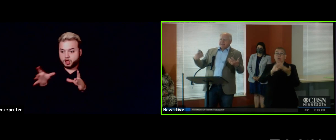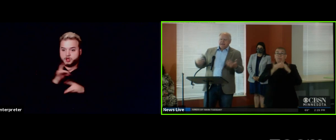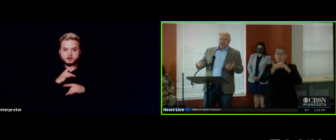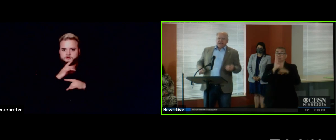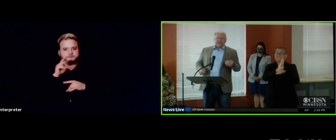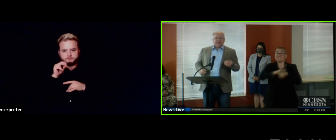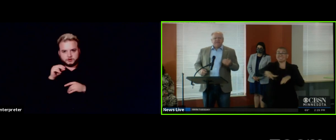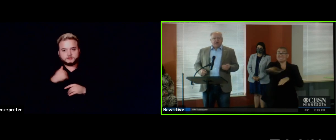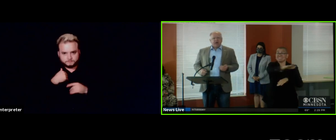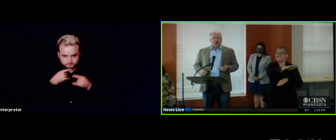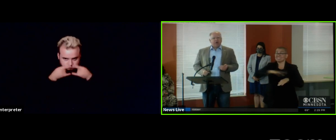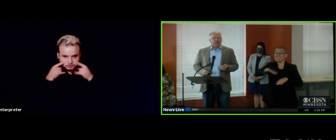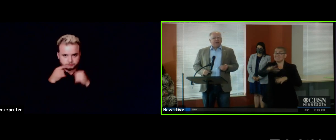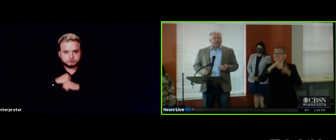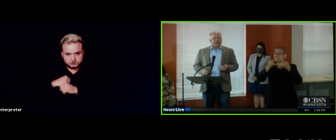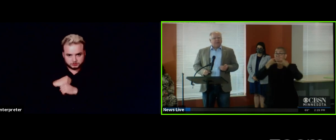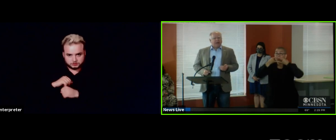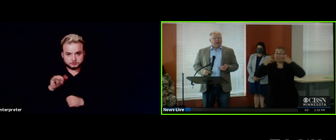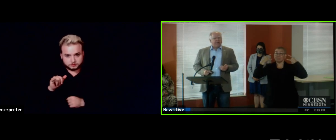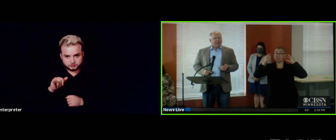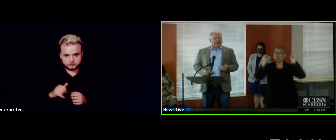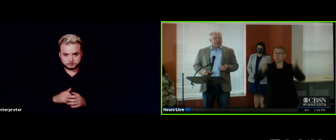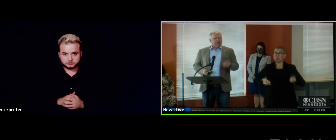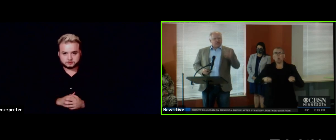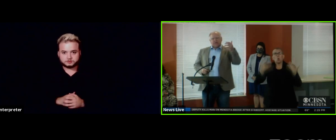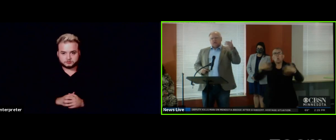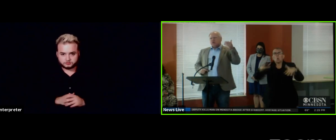society, it's going to be very hard to get our economy back up and running, so they took